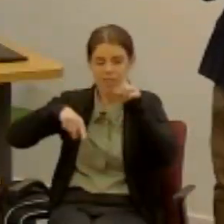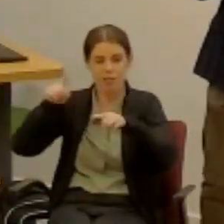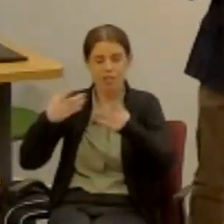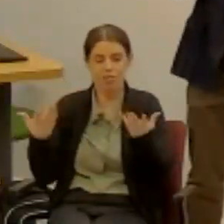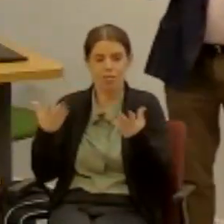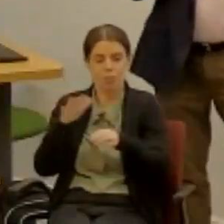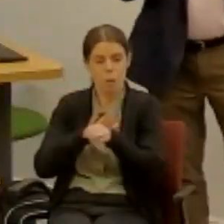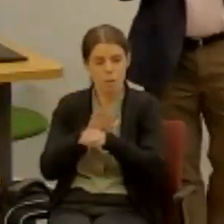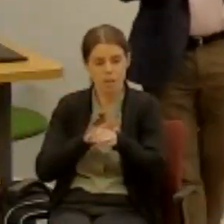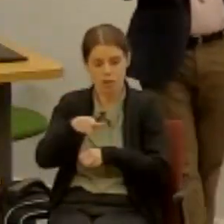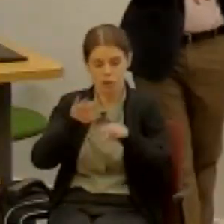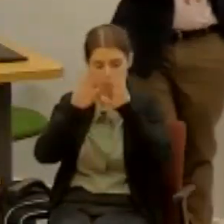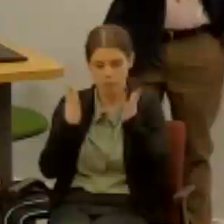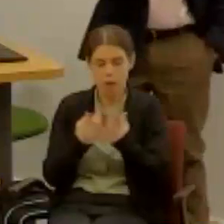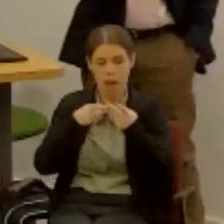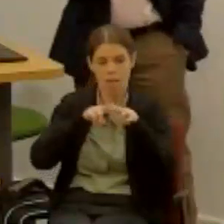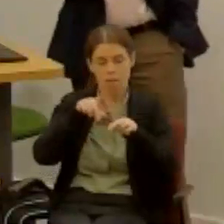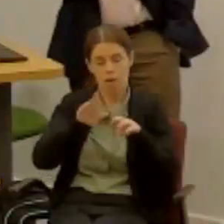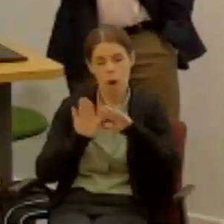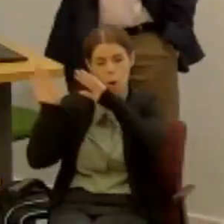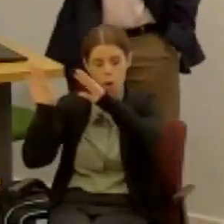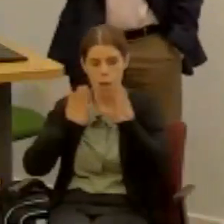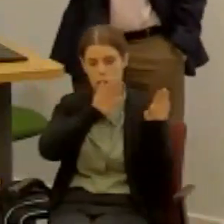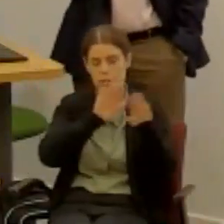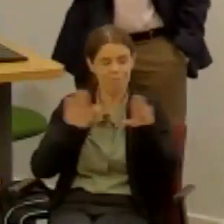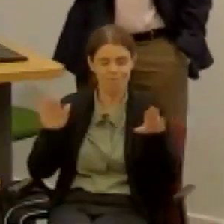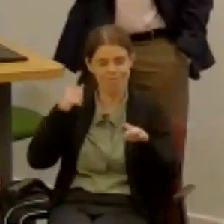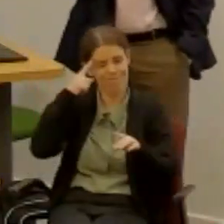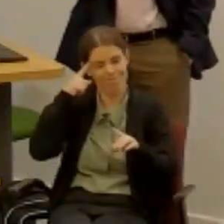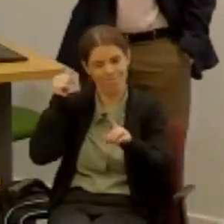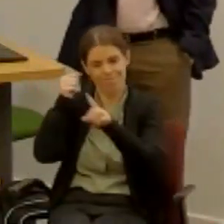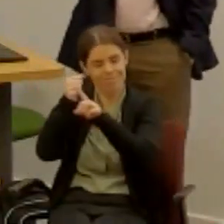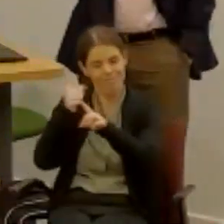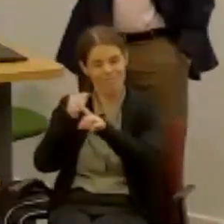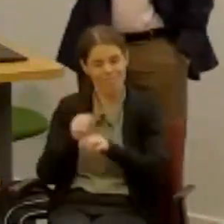So, if you're a goalkeeper, for instance, you don't head the ball much head Injury risk